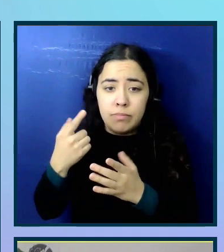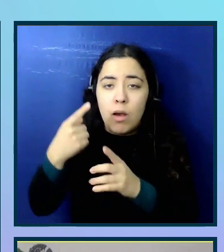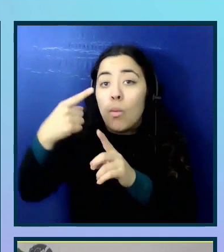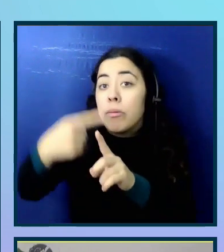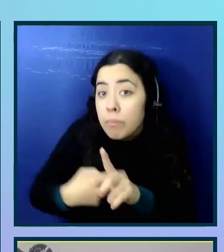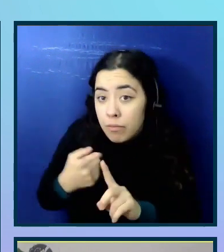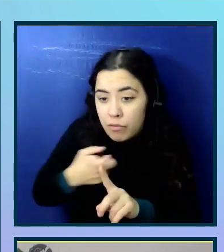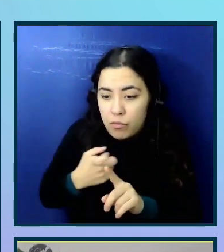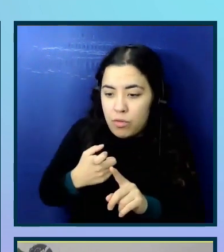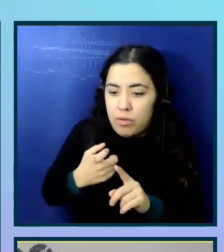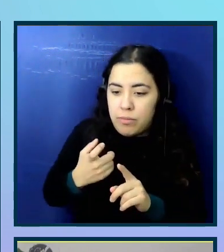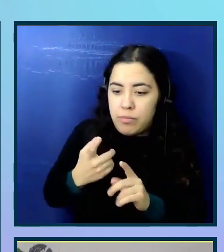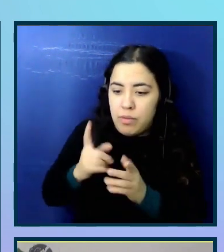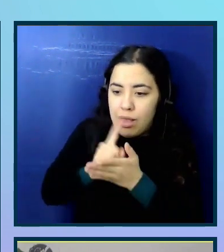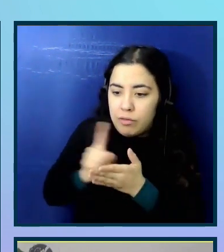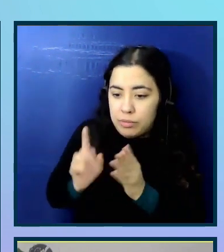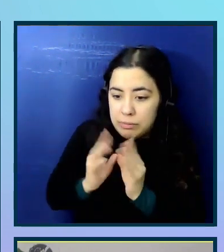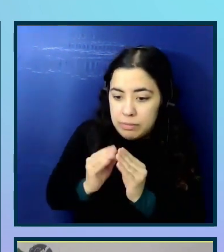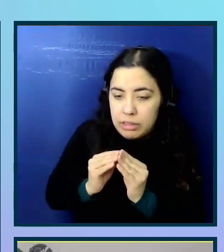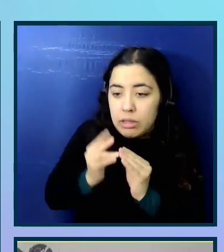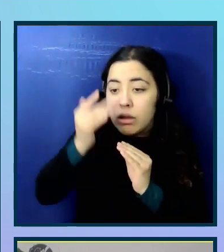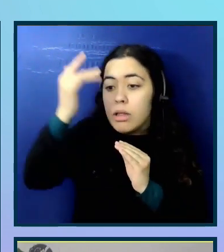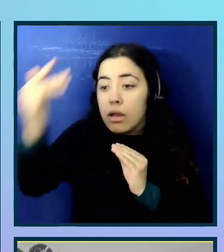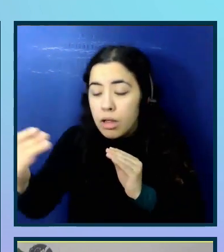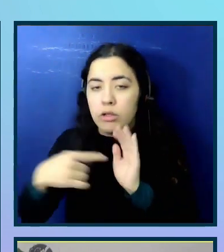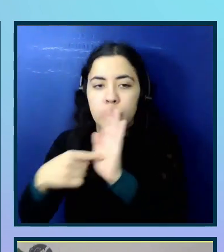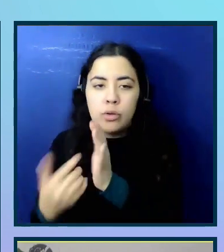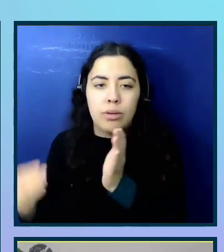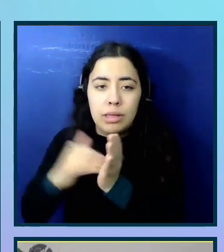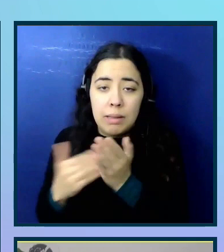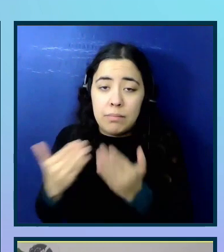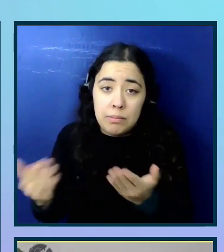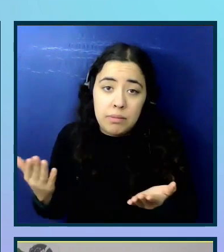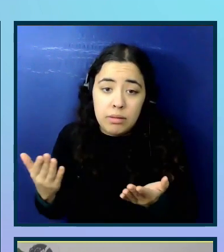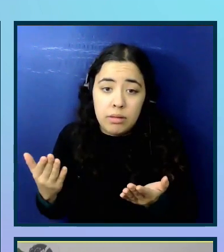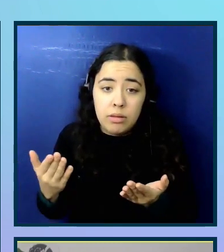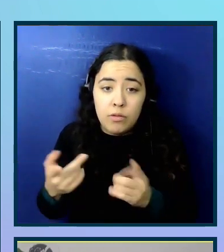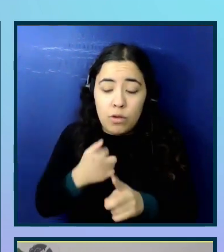within this weekly meeting, presenting it to them. And the moment that Jira ticket actually arrives